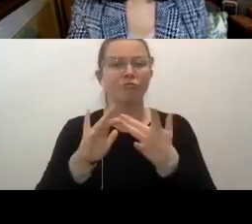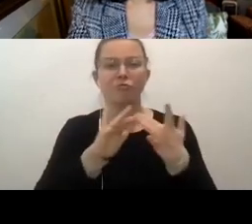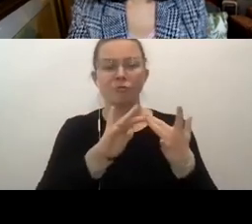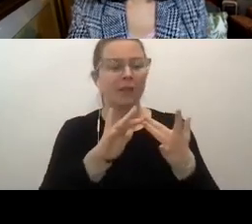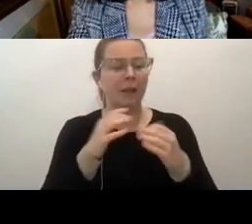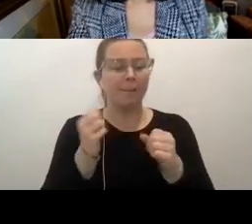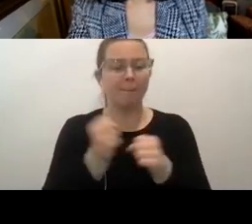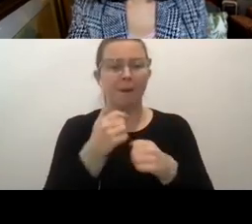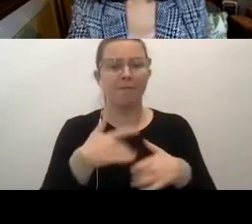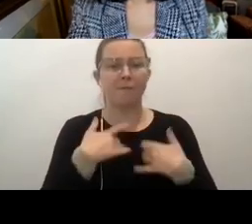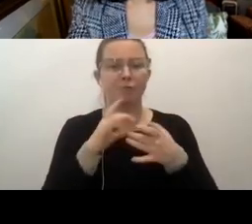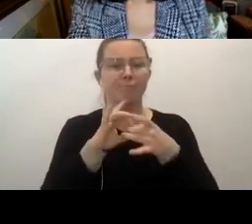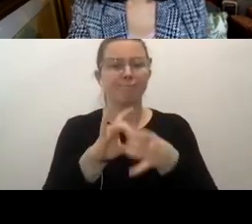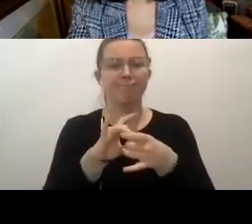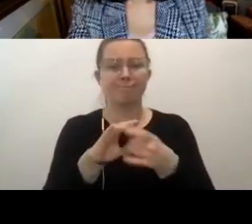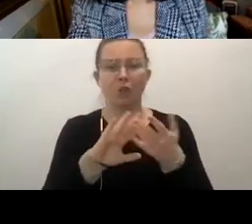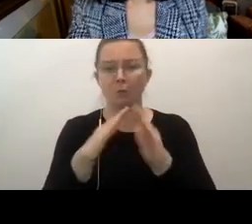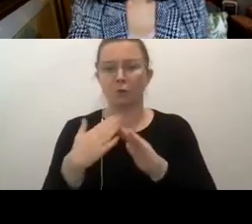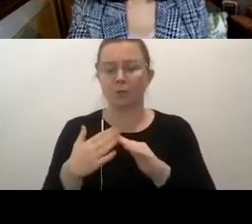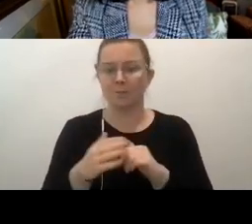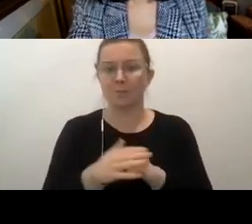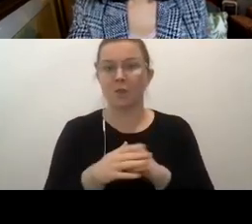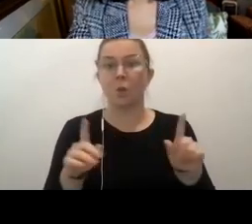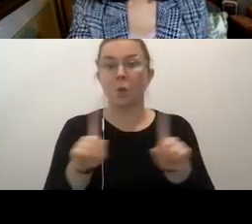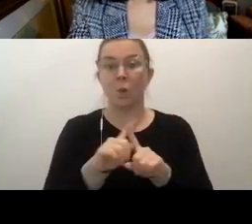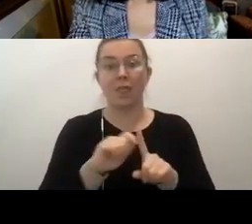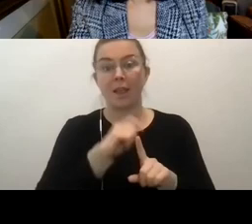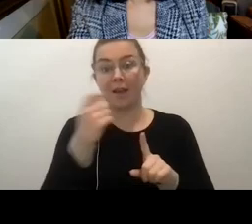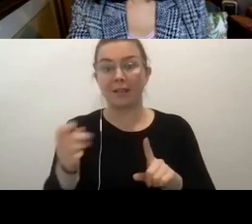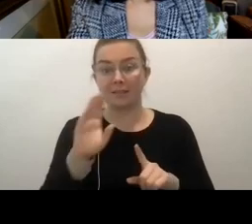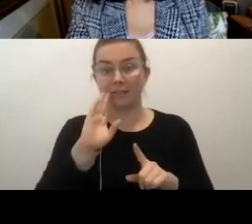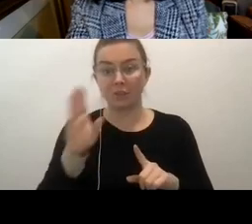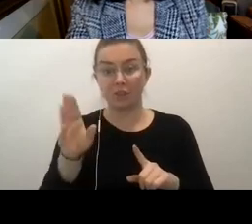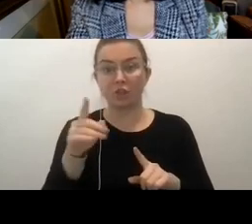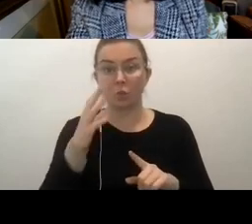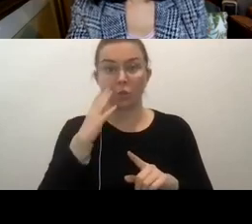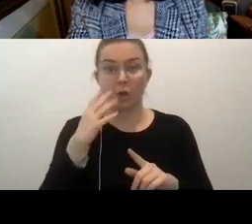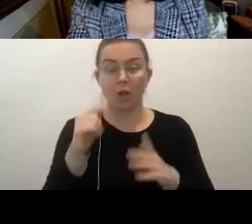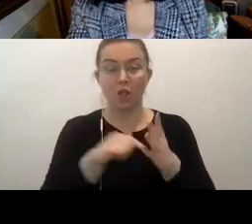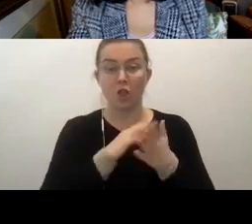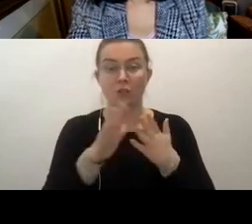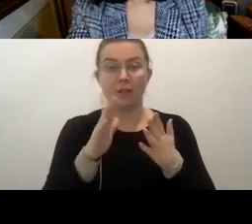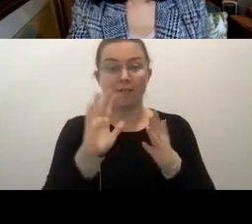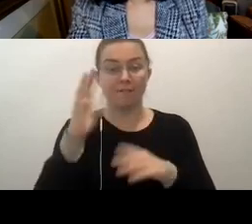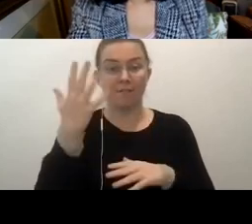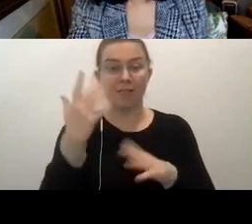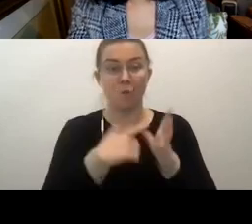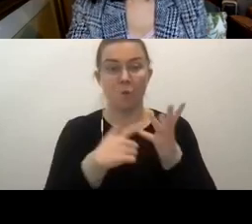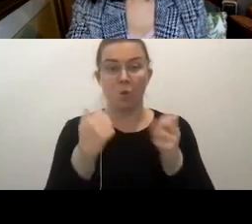community. Also, our next session is on on the Thursday 5th of August, so in a month's